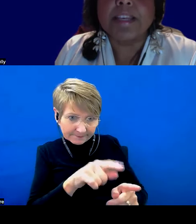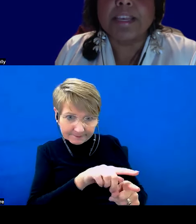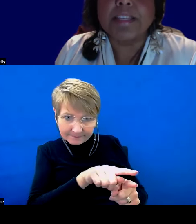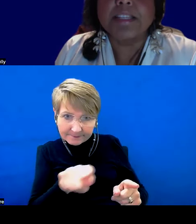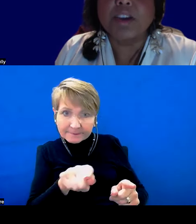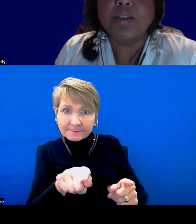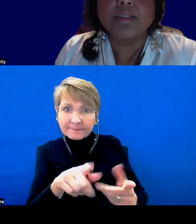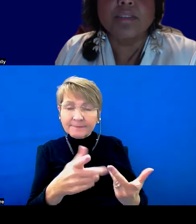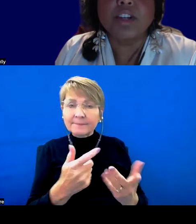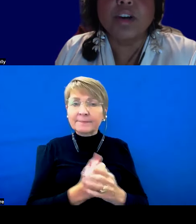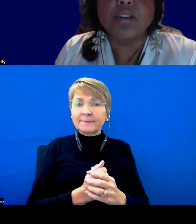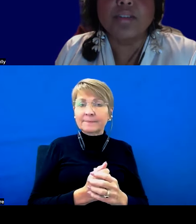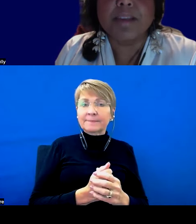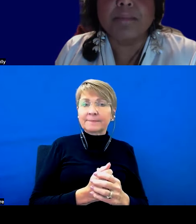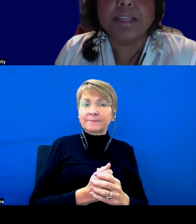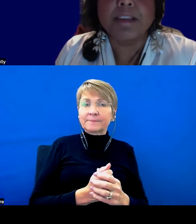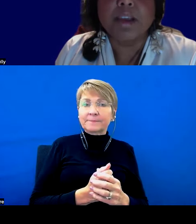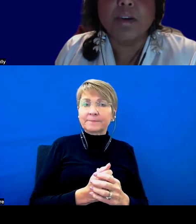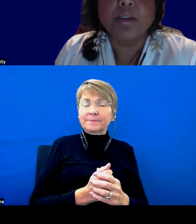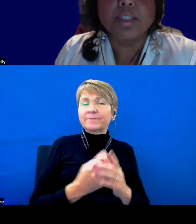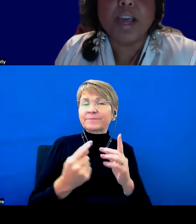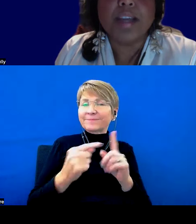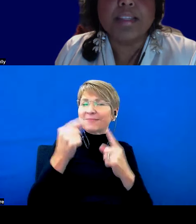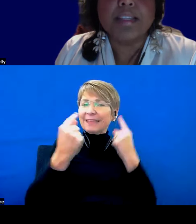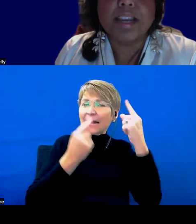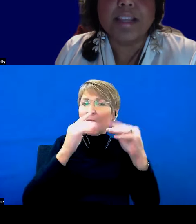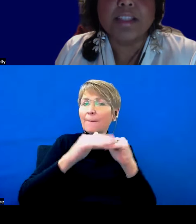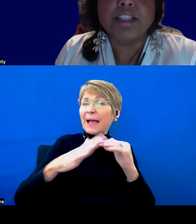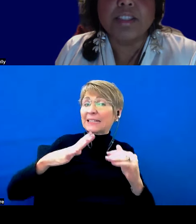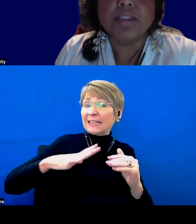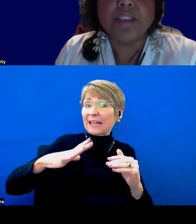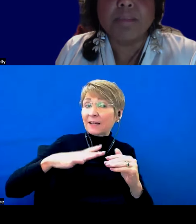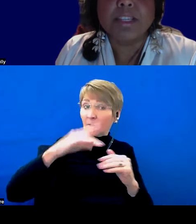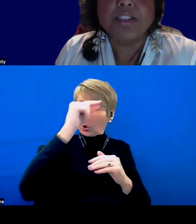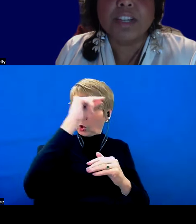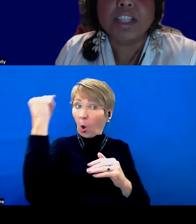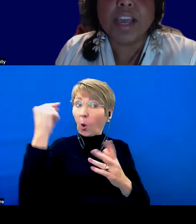needs and goals of the child and family, also understanding that the family structure and